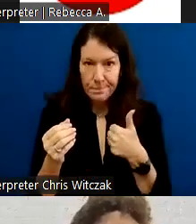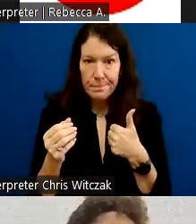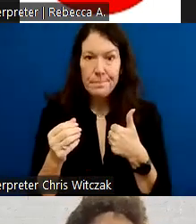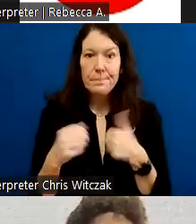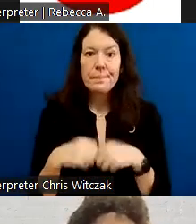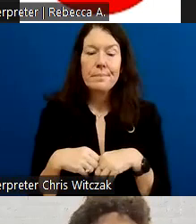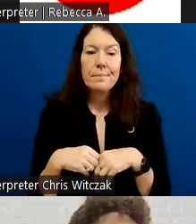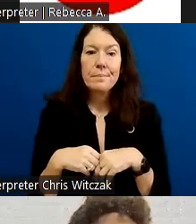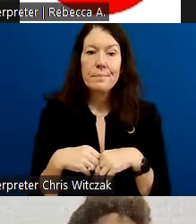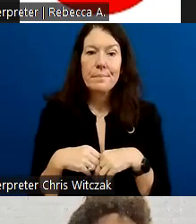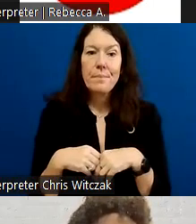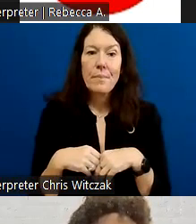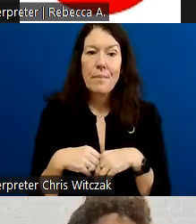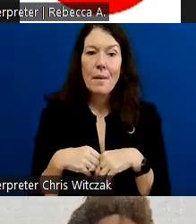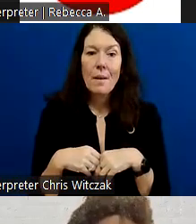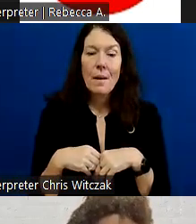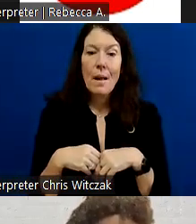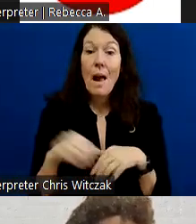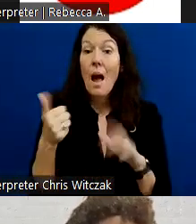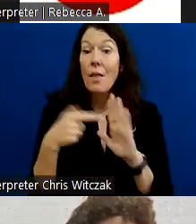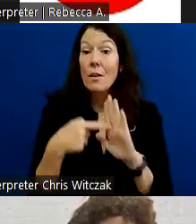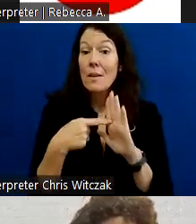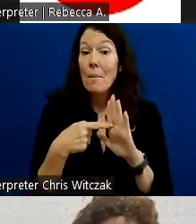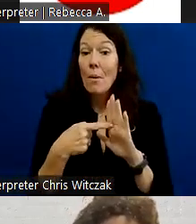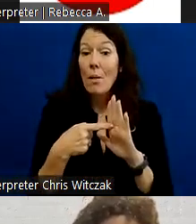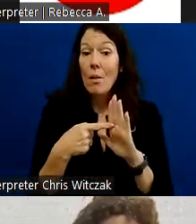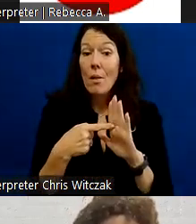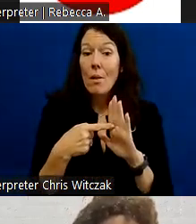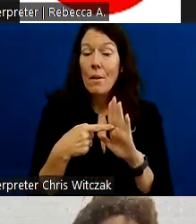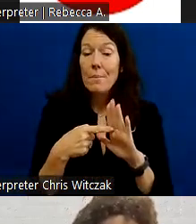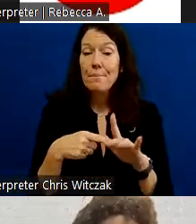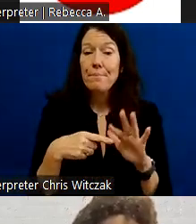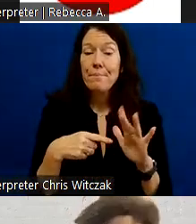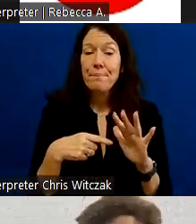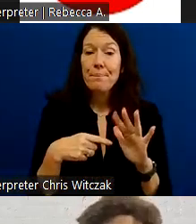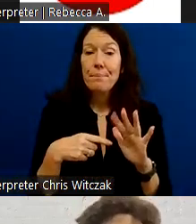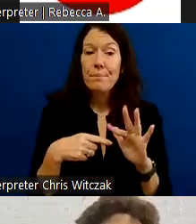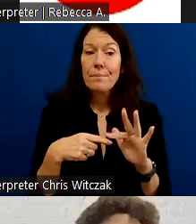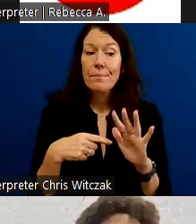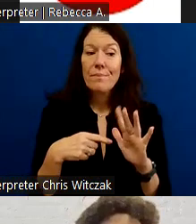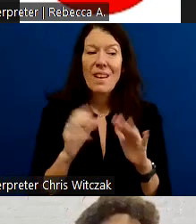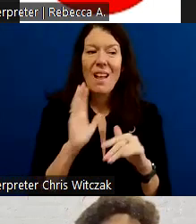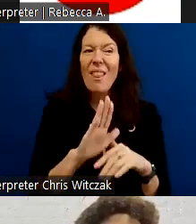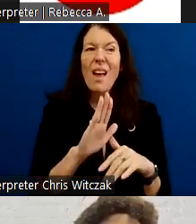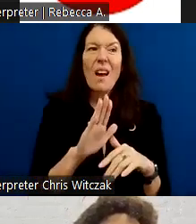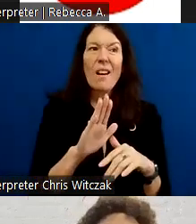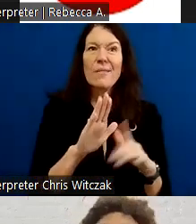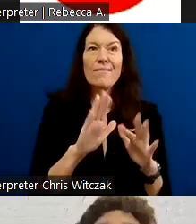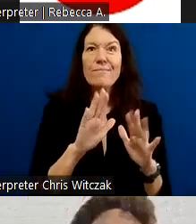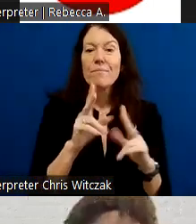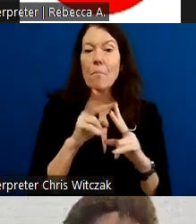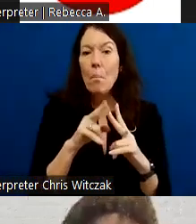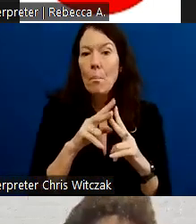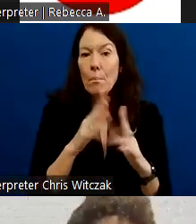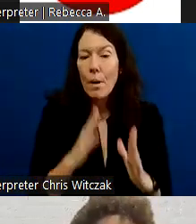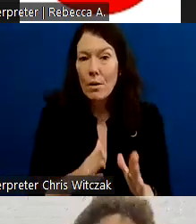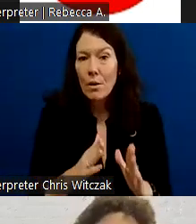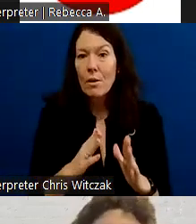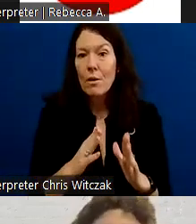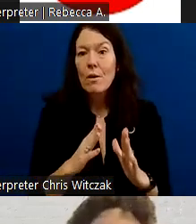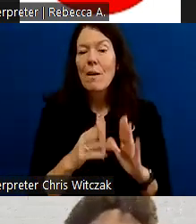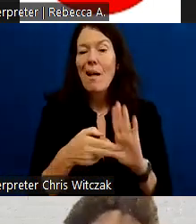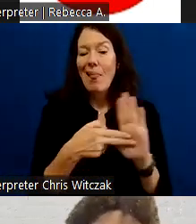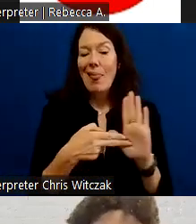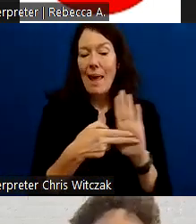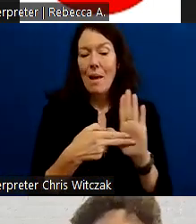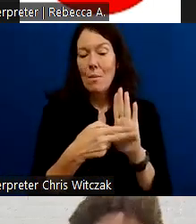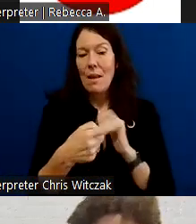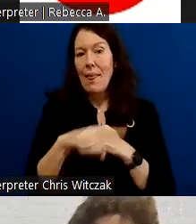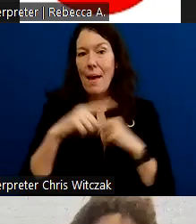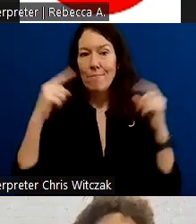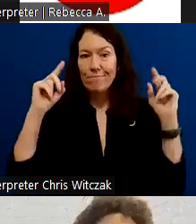Another example would be um just their partner calling them or labeling them crazy, everything